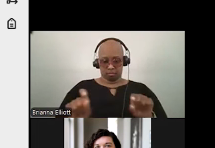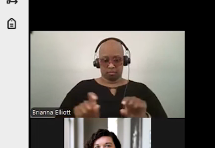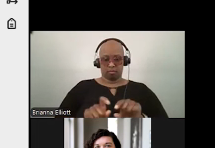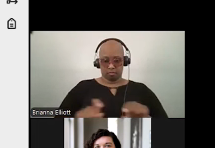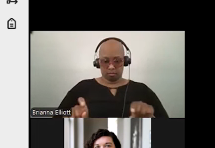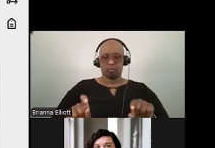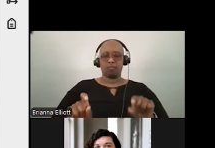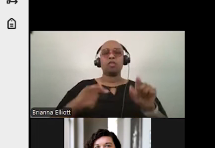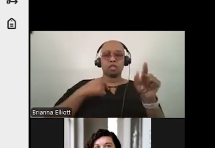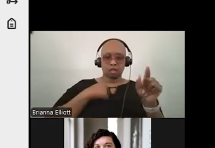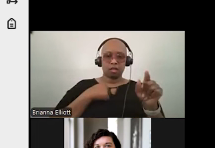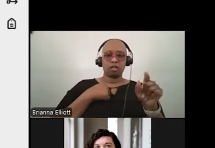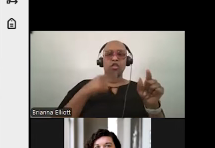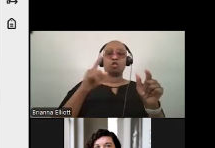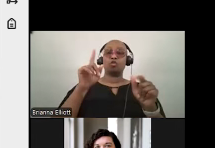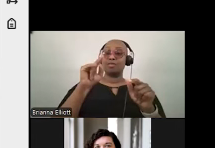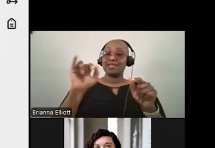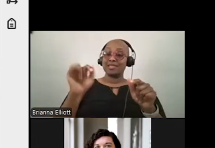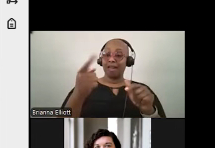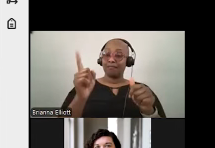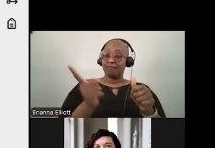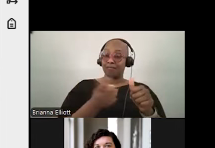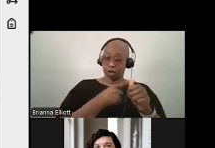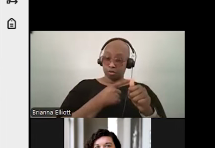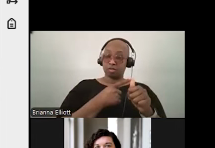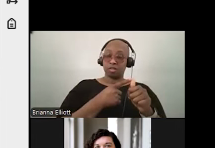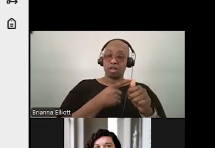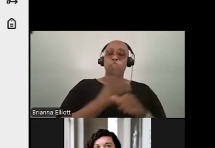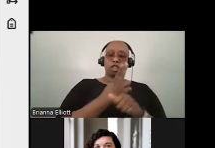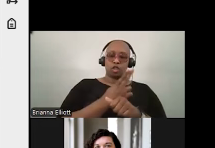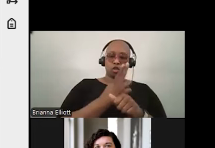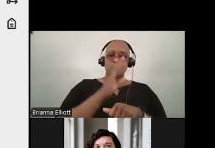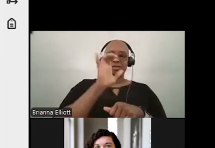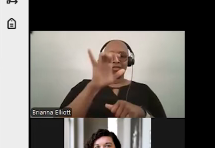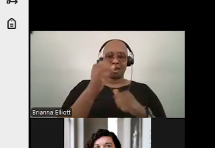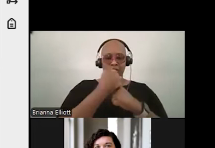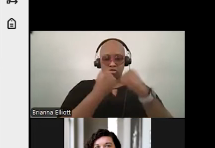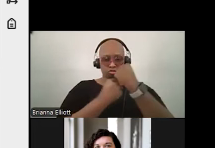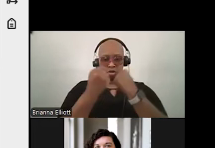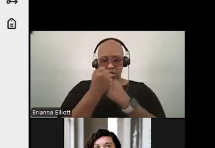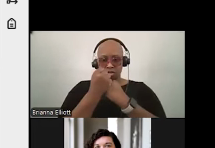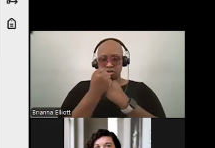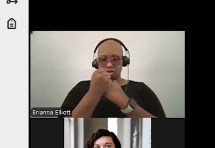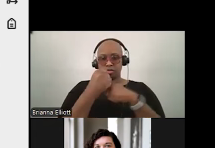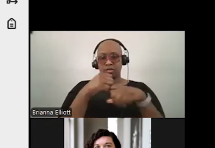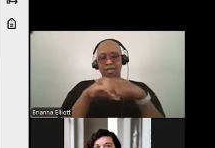why you tag things first because it's going to be able to use that structure in your bookmarks.